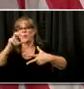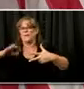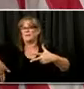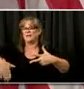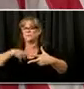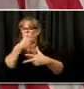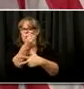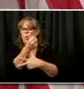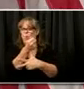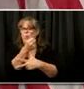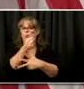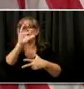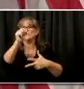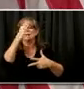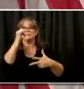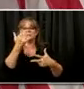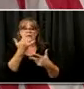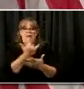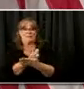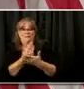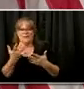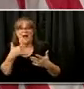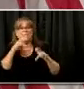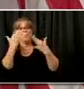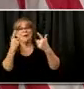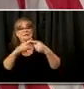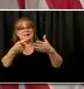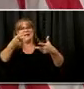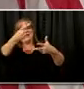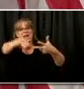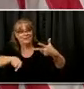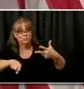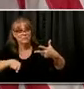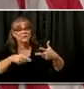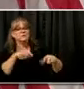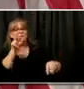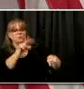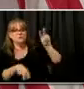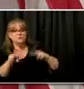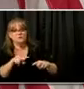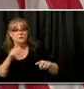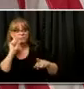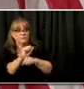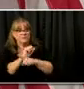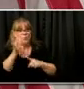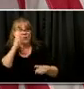i've uh i know we don't so there simply is not an answer to that yet but ask me in a week